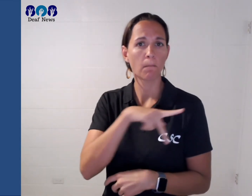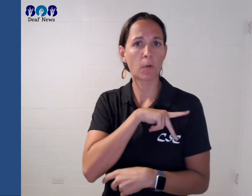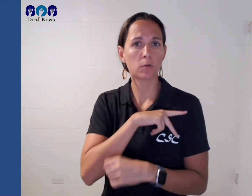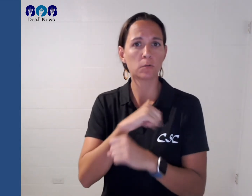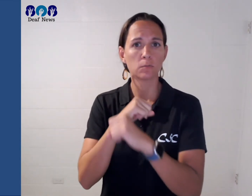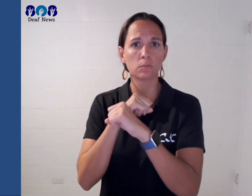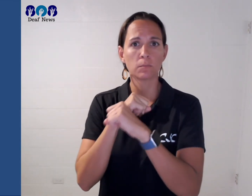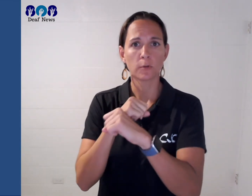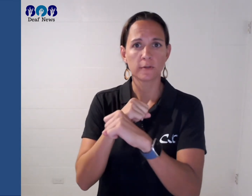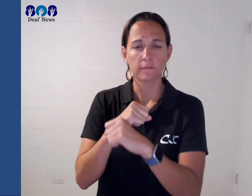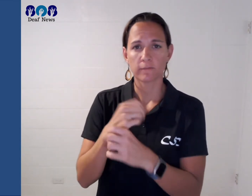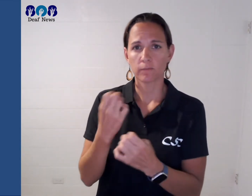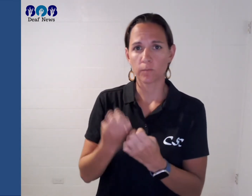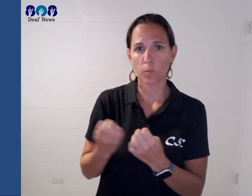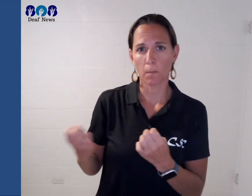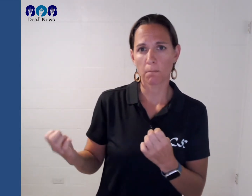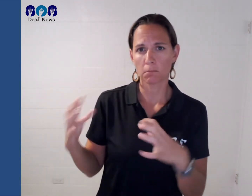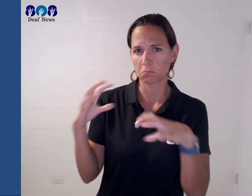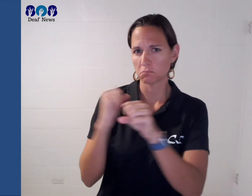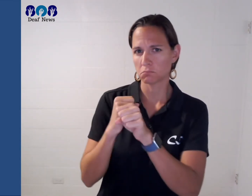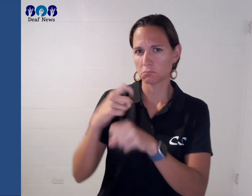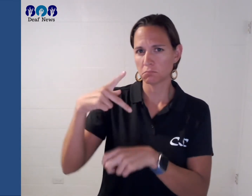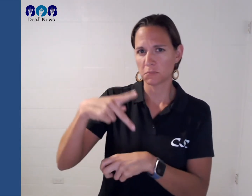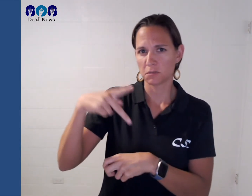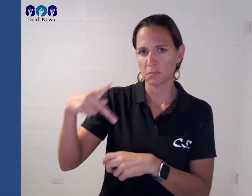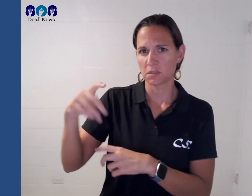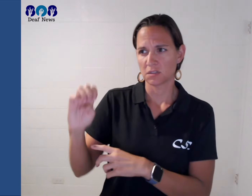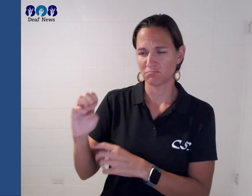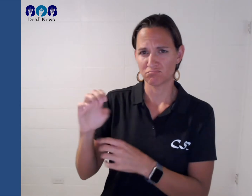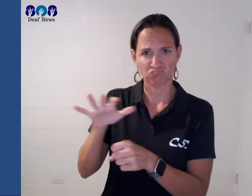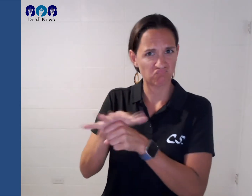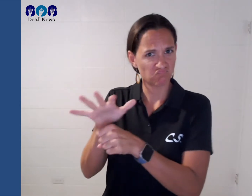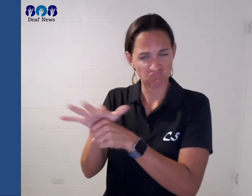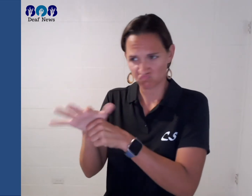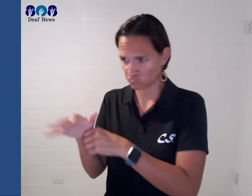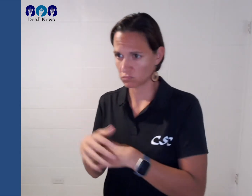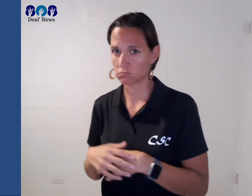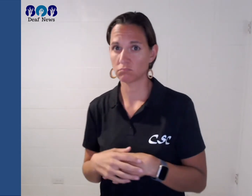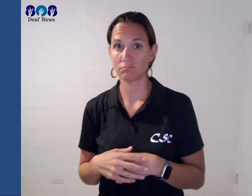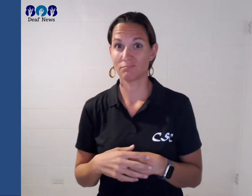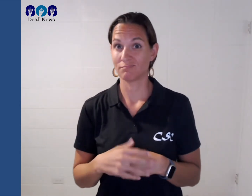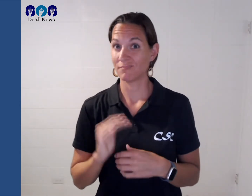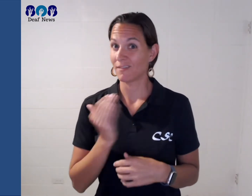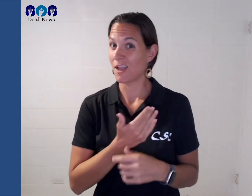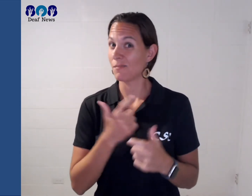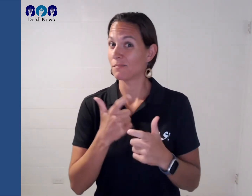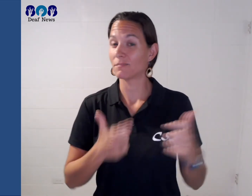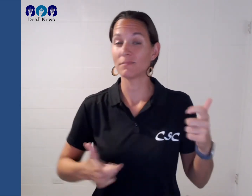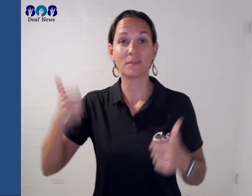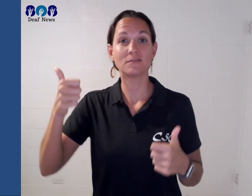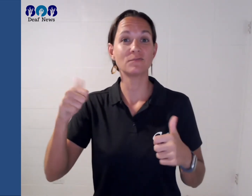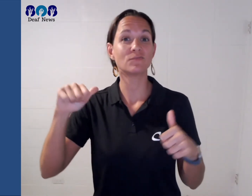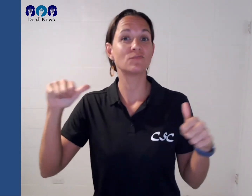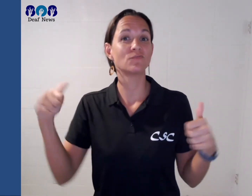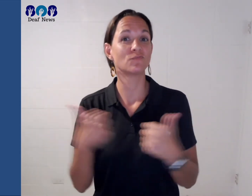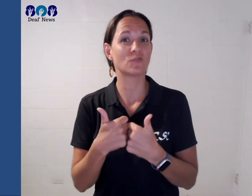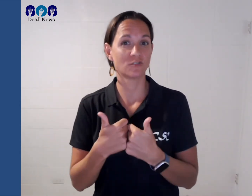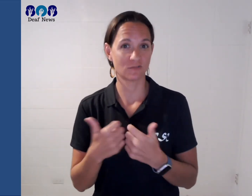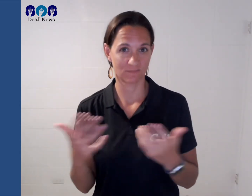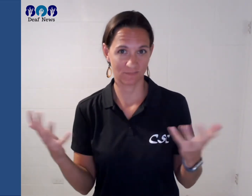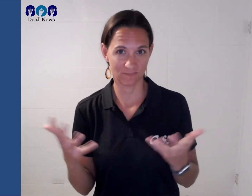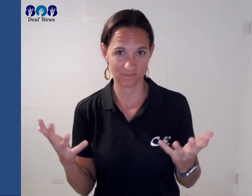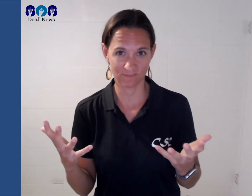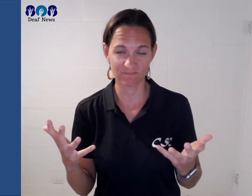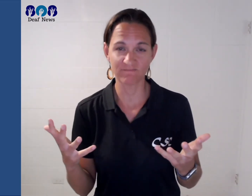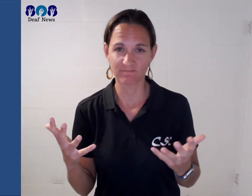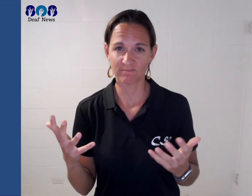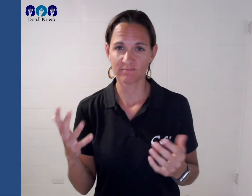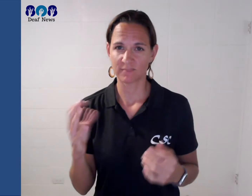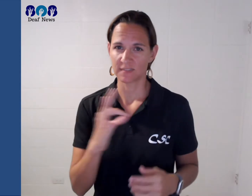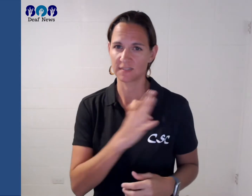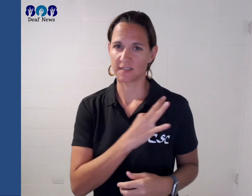PPE’s, personal protective equipment. We got plenty of those. The biggest challenge we face